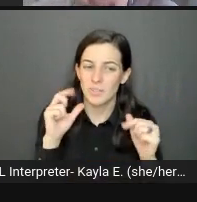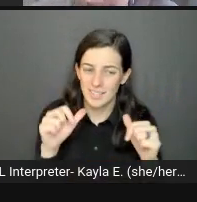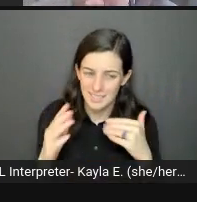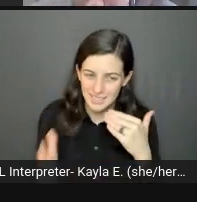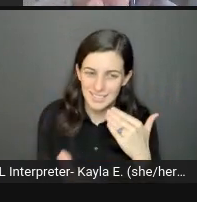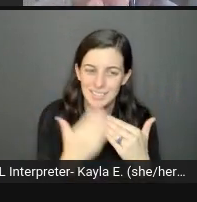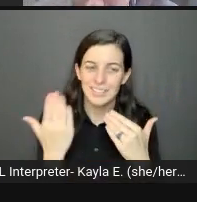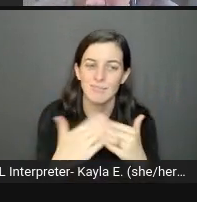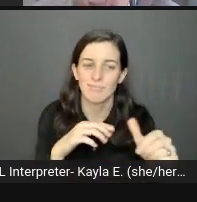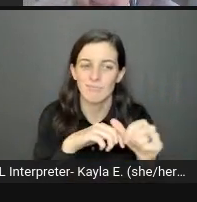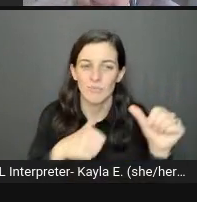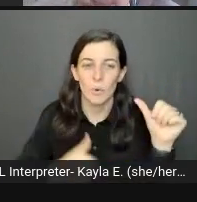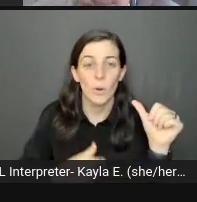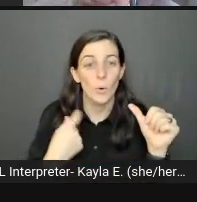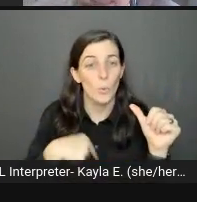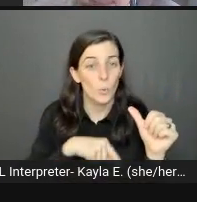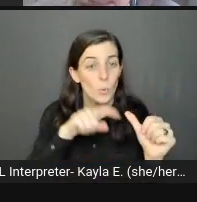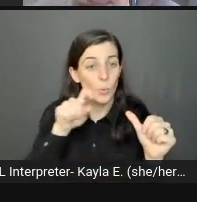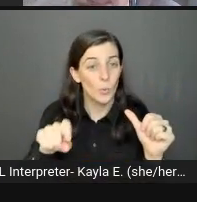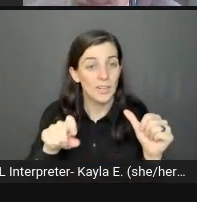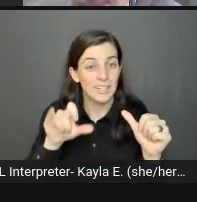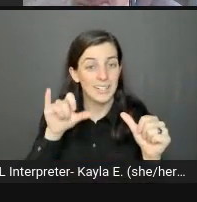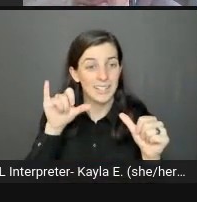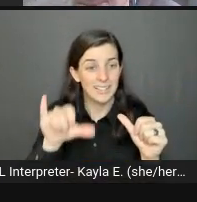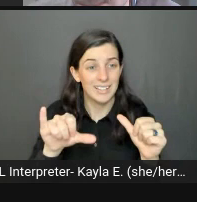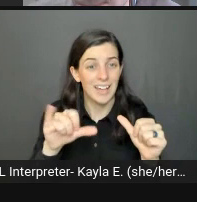We need this false sense of security, and by nature,